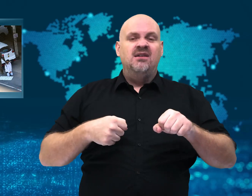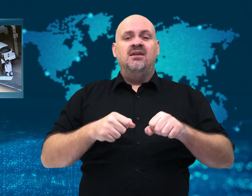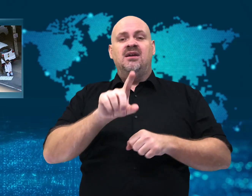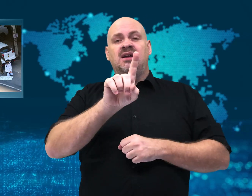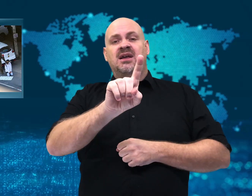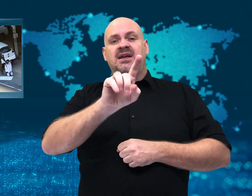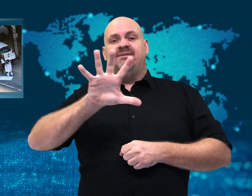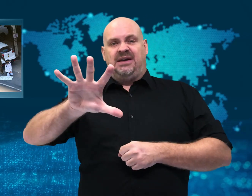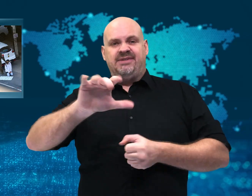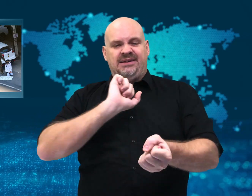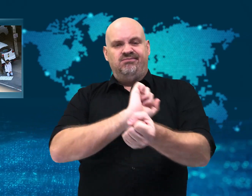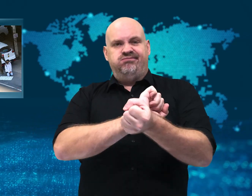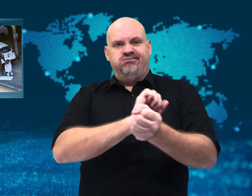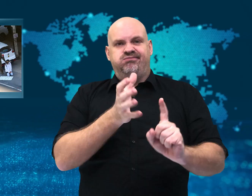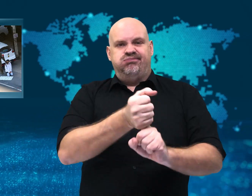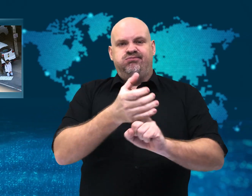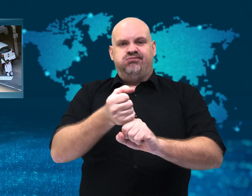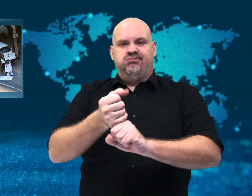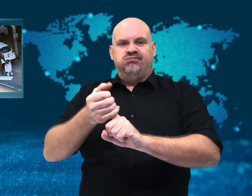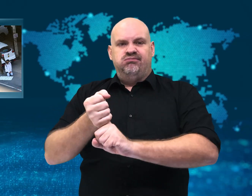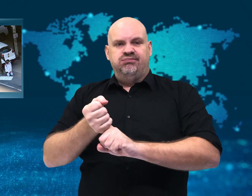of the fleeing protesters.